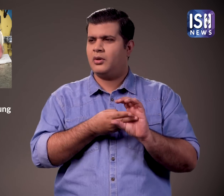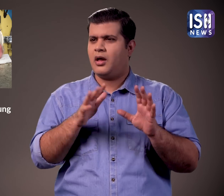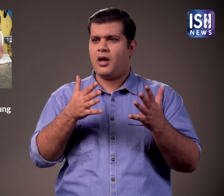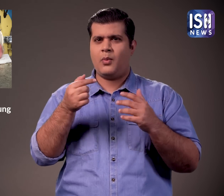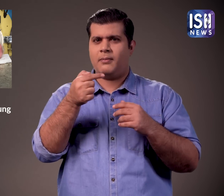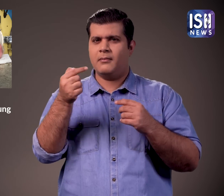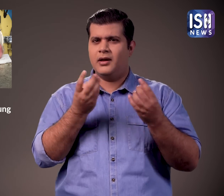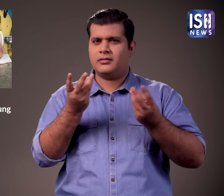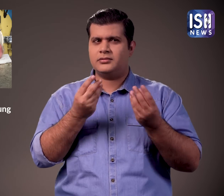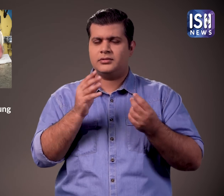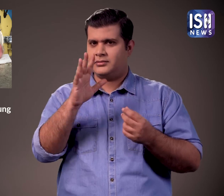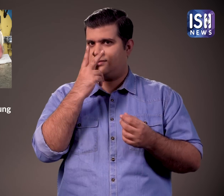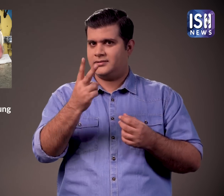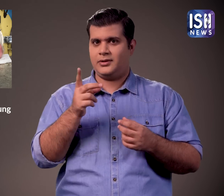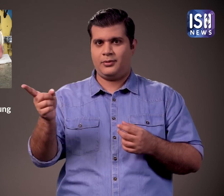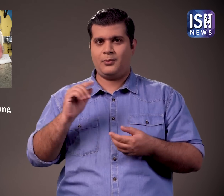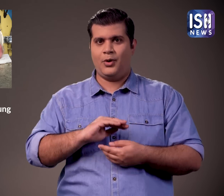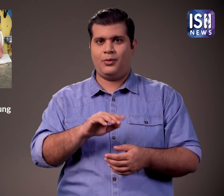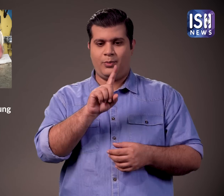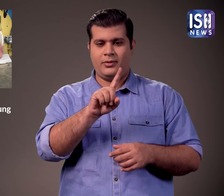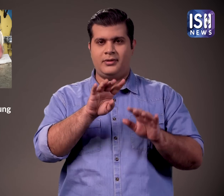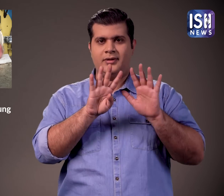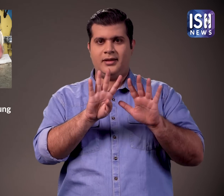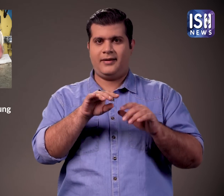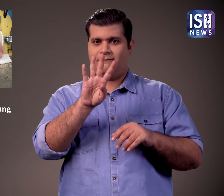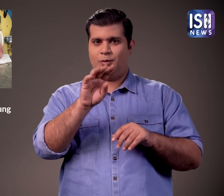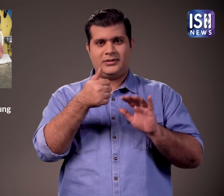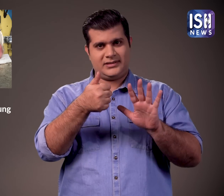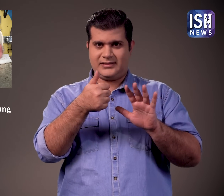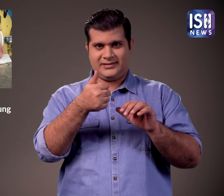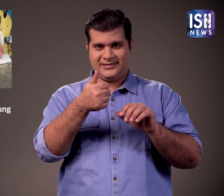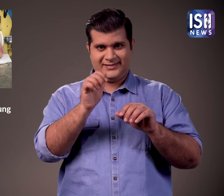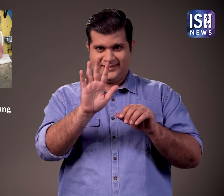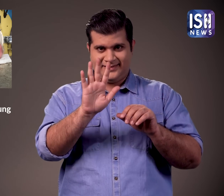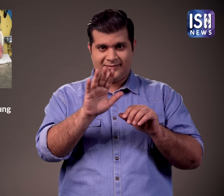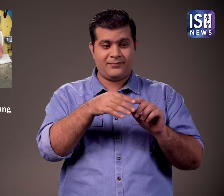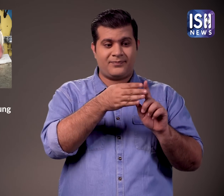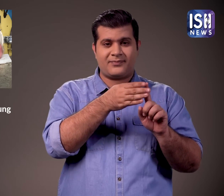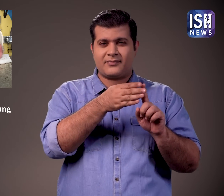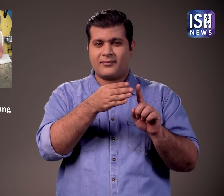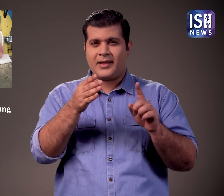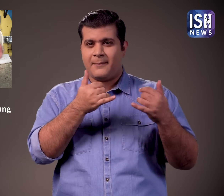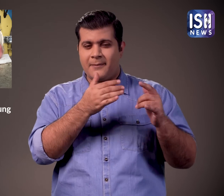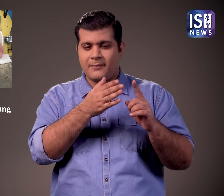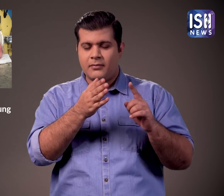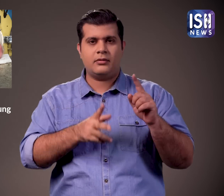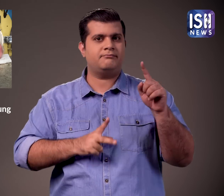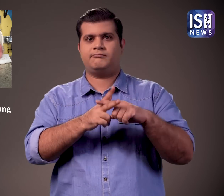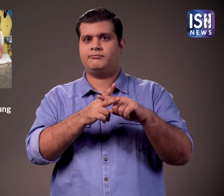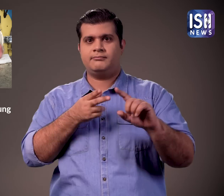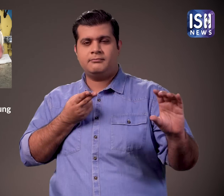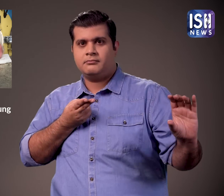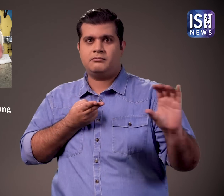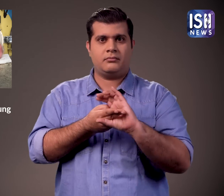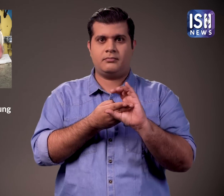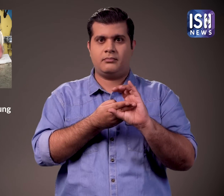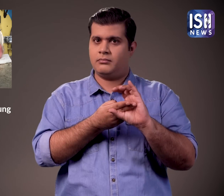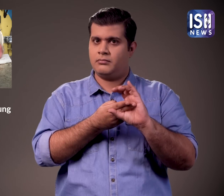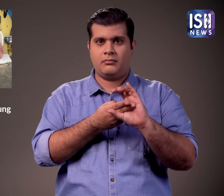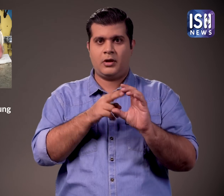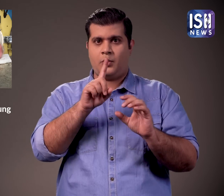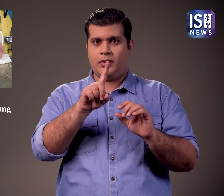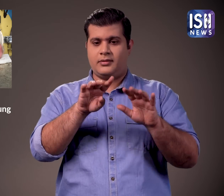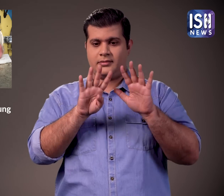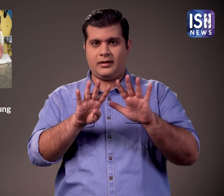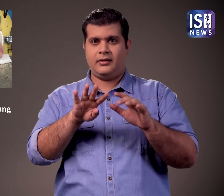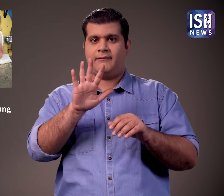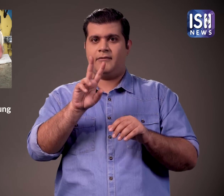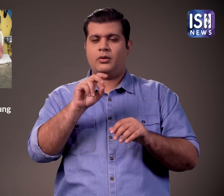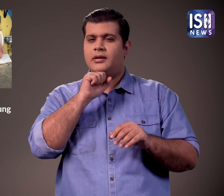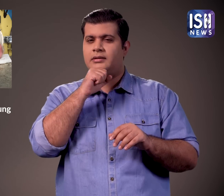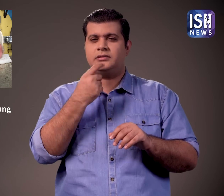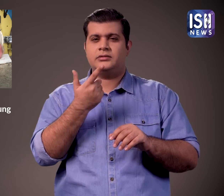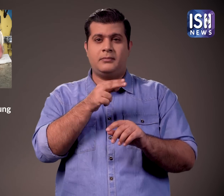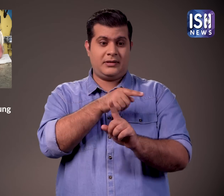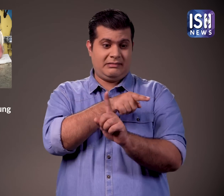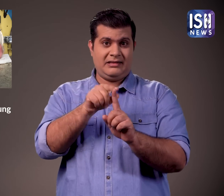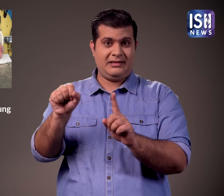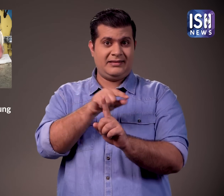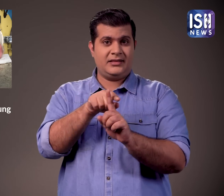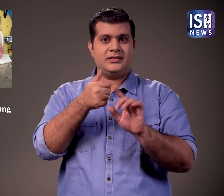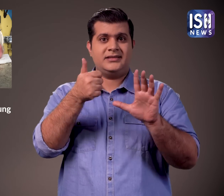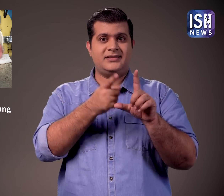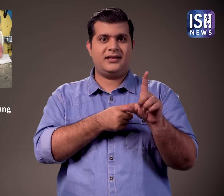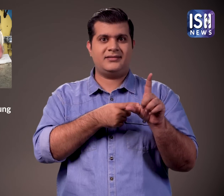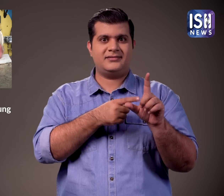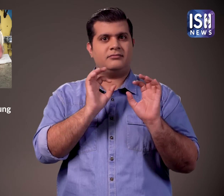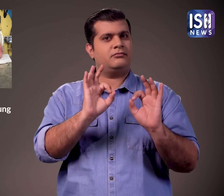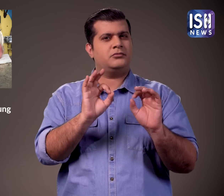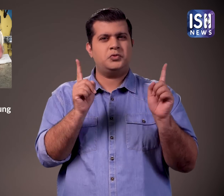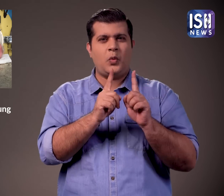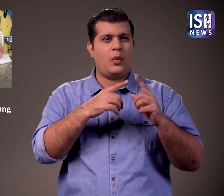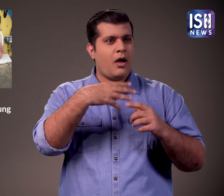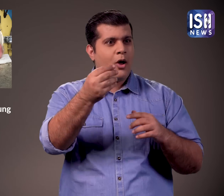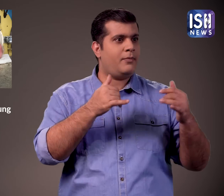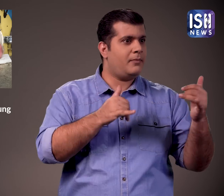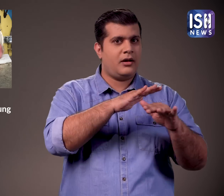See, he was born on 1946 and got polio attack in 1952. He was 6yrs old that time. Untill now he was living a normal life.